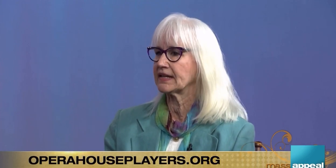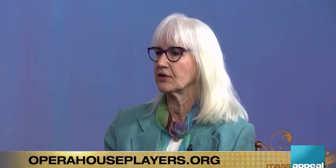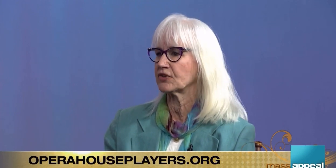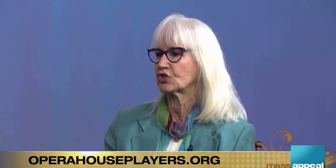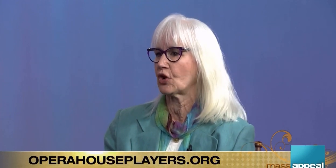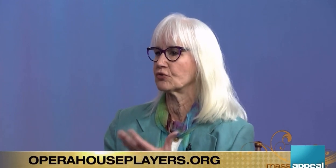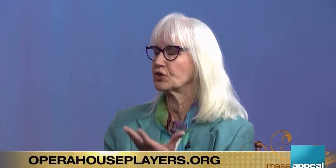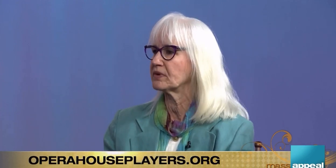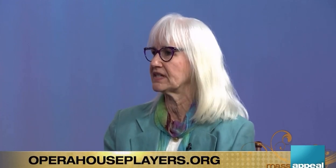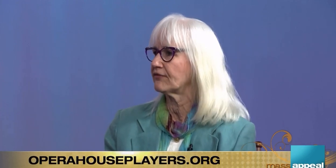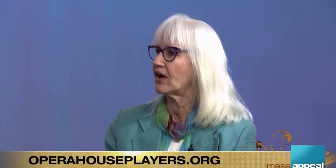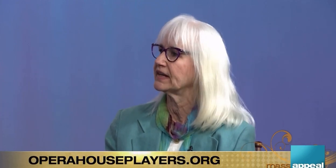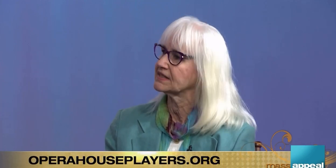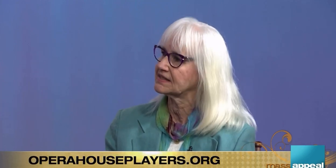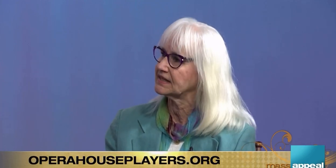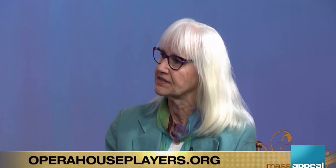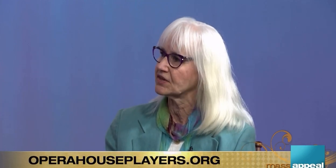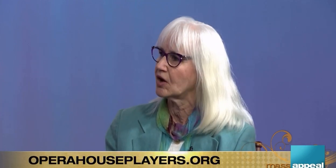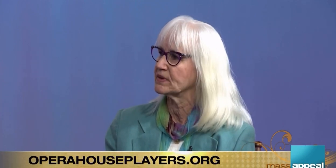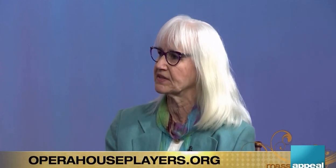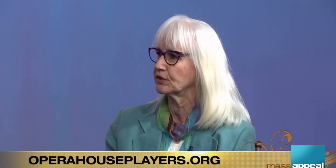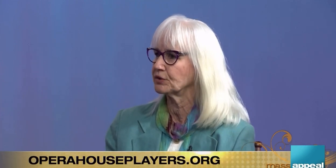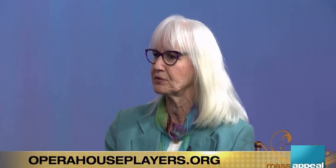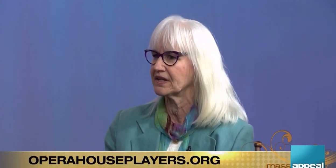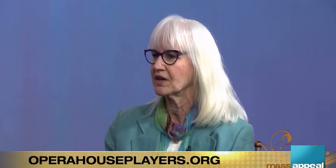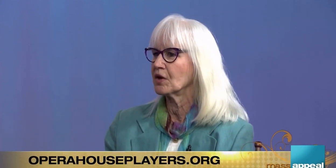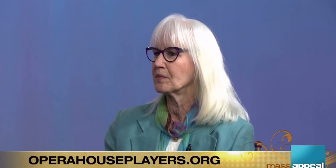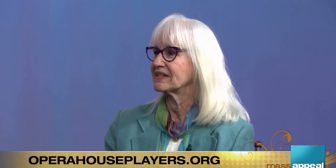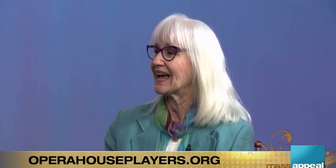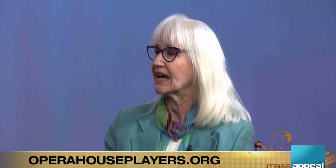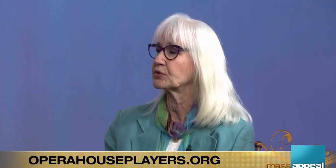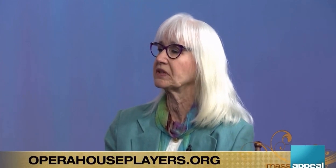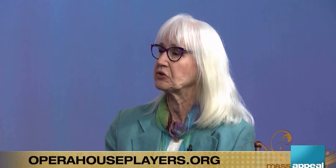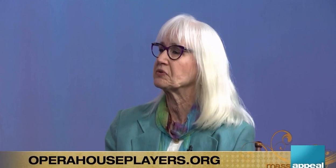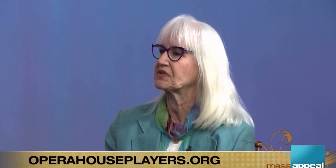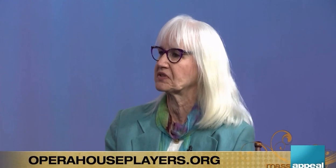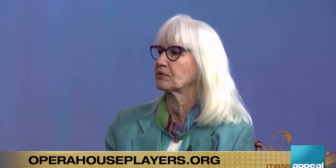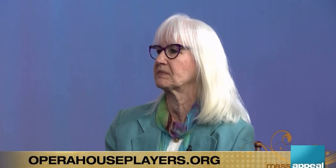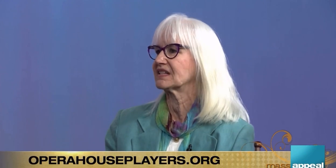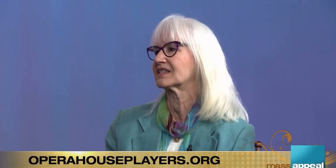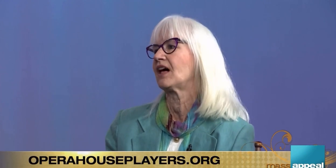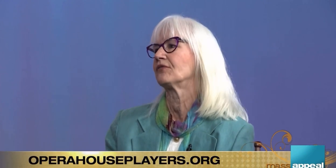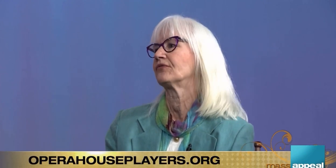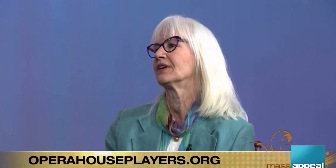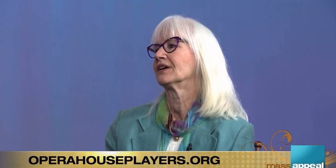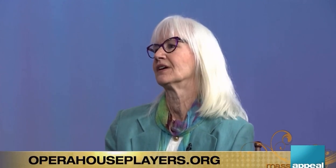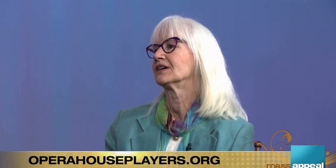give a show to a Deaf audience that isn't always included, but to actually use the script itself to